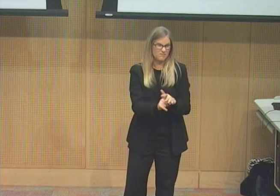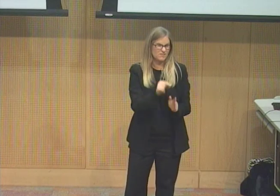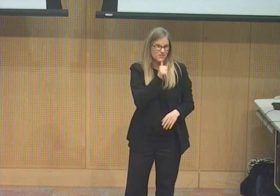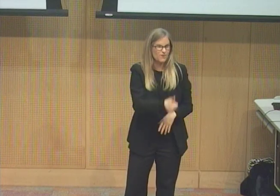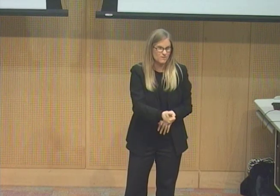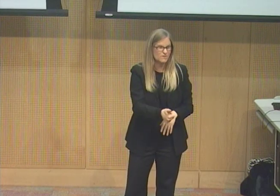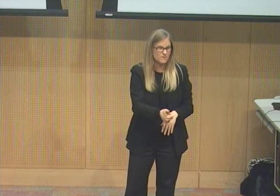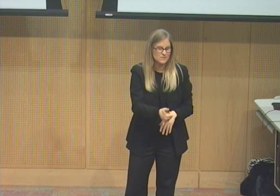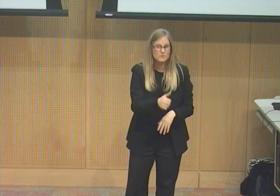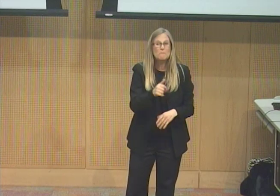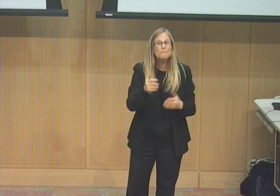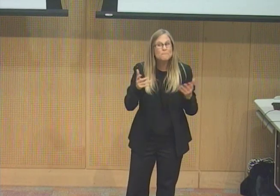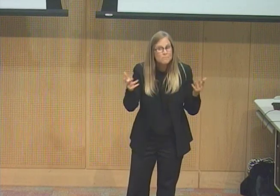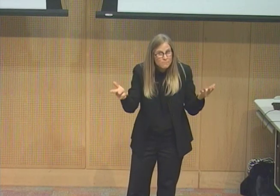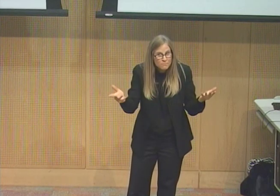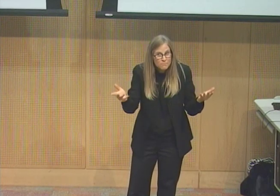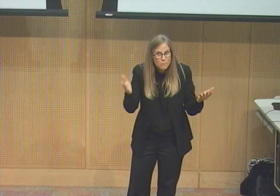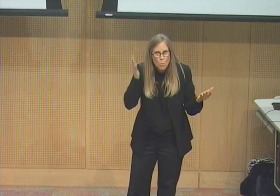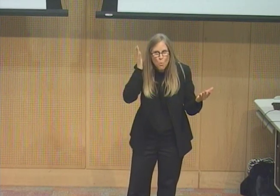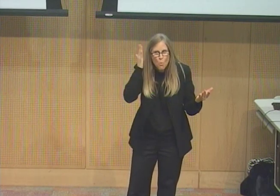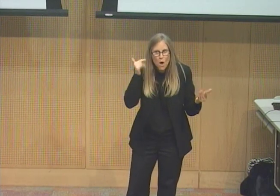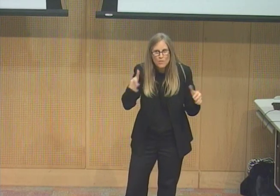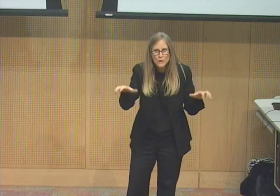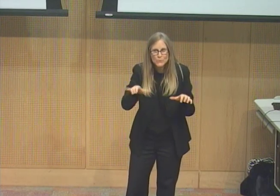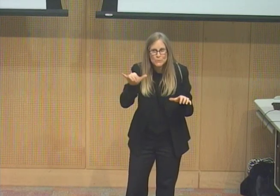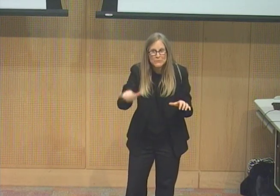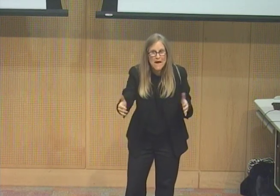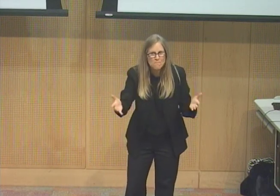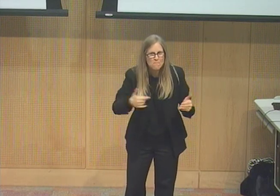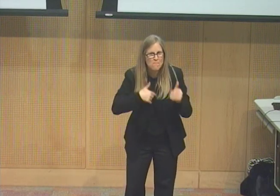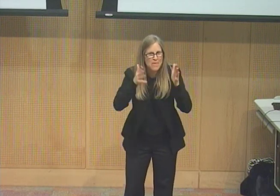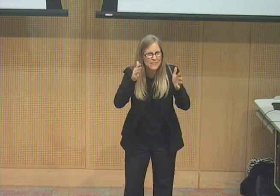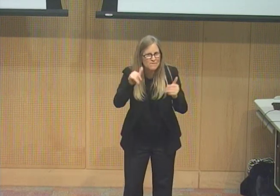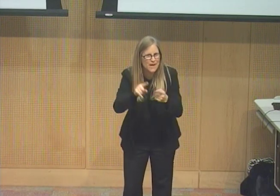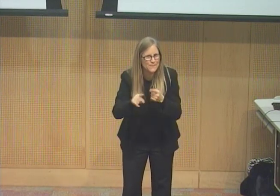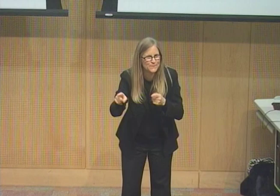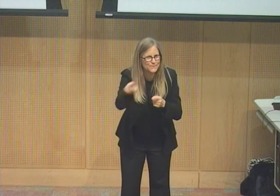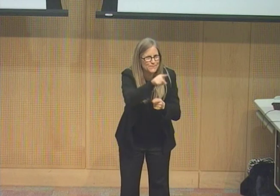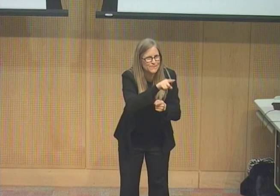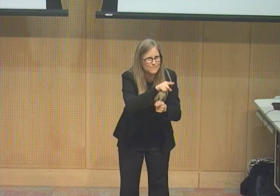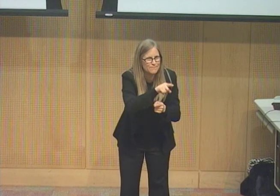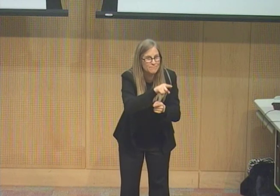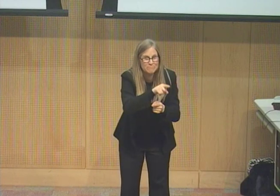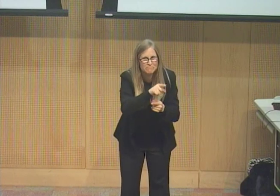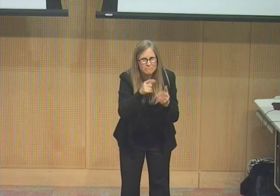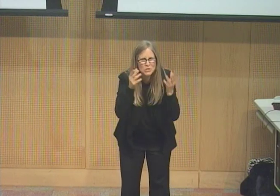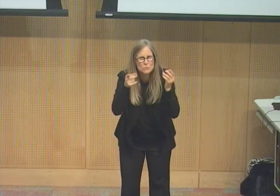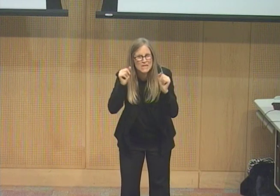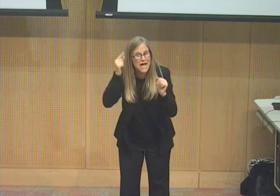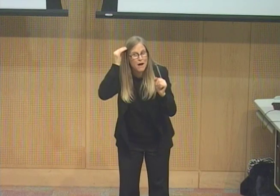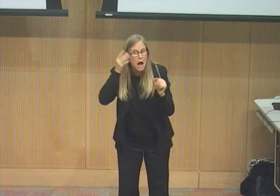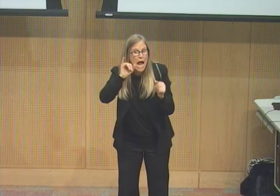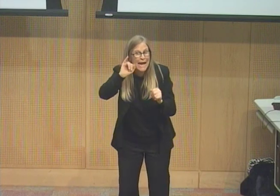and the experience that the people had, so there were articles that spoke about that. Now, why they're framed in such a way, I don't know.